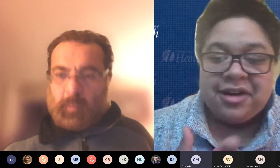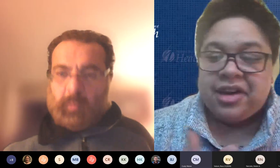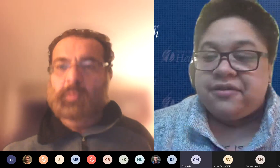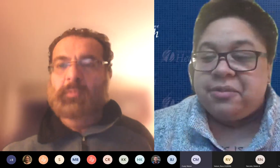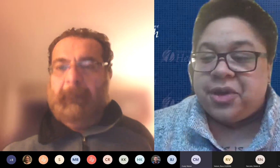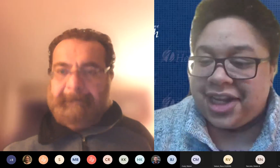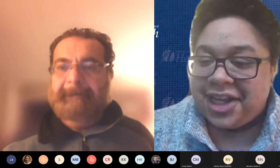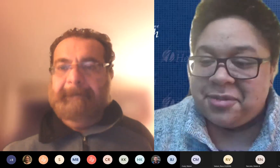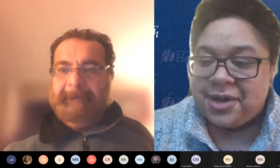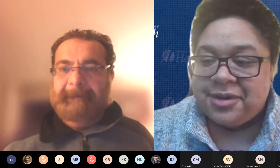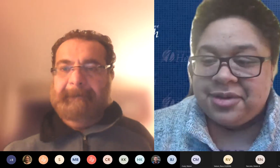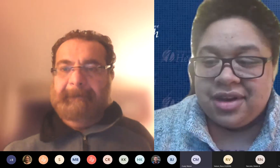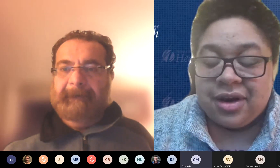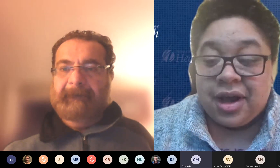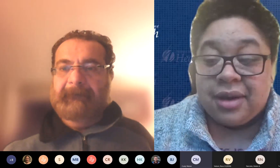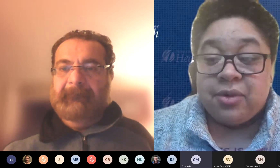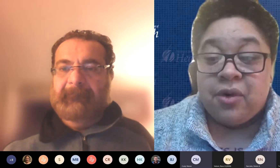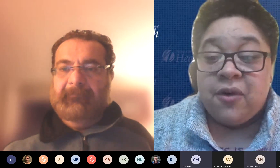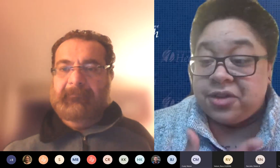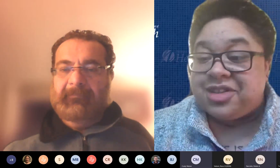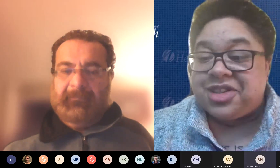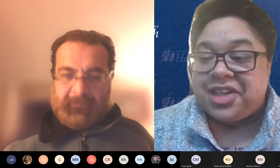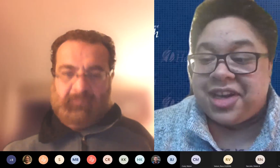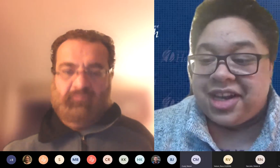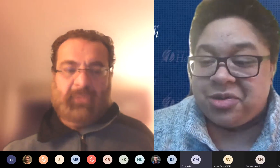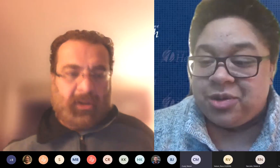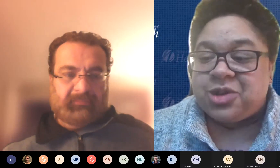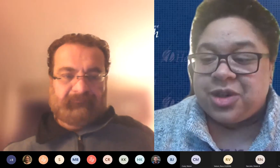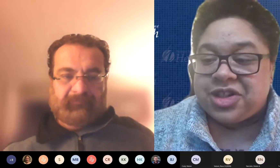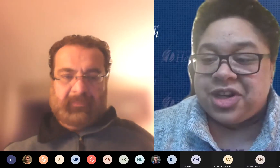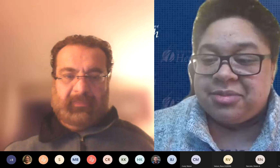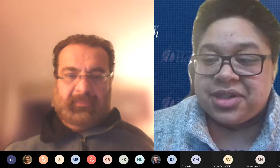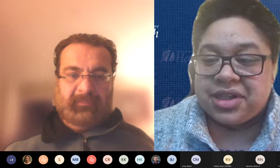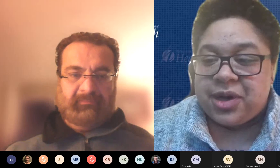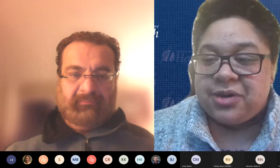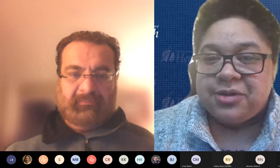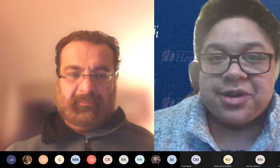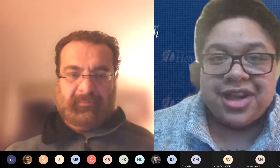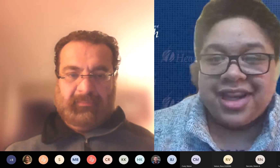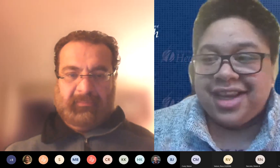Maybe I'll hear from you in an email. Hopefully I'll see you at the Rules Workshops as well.